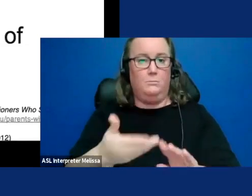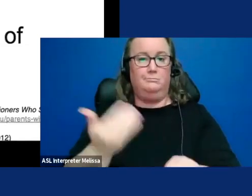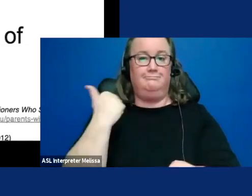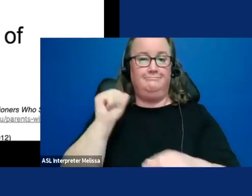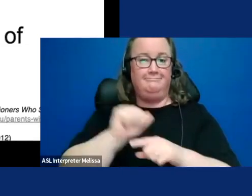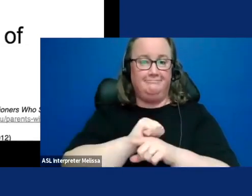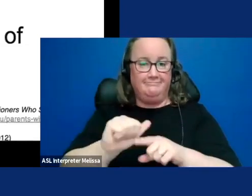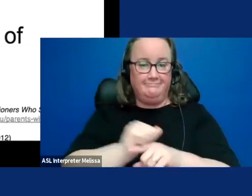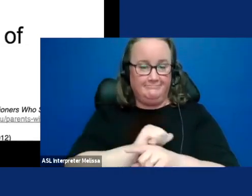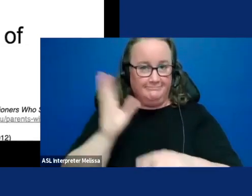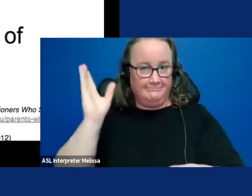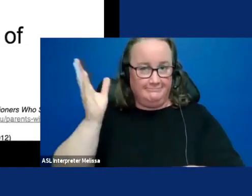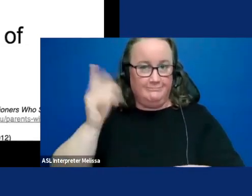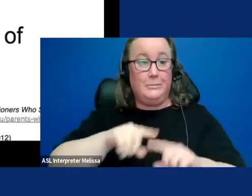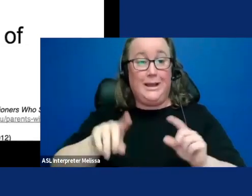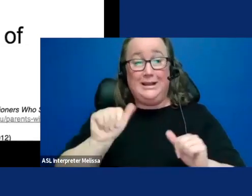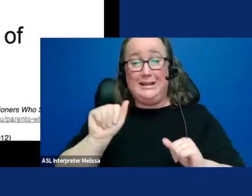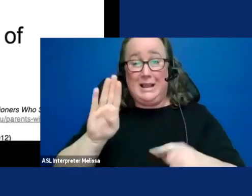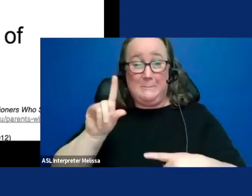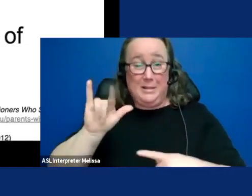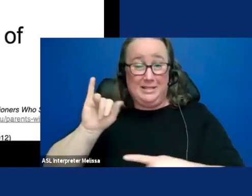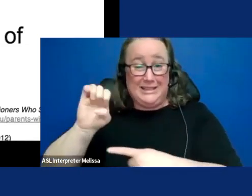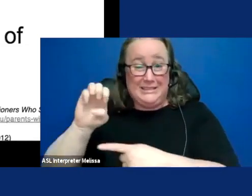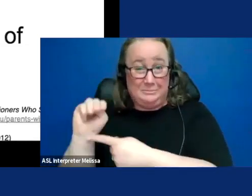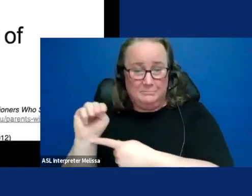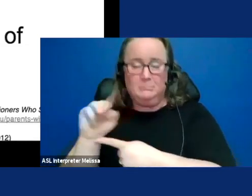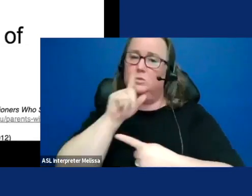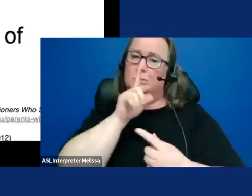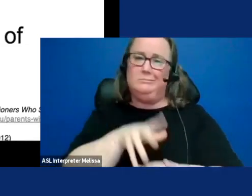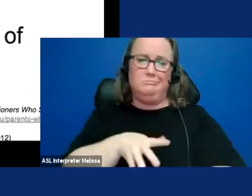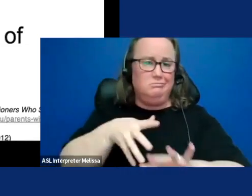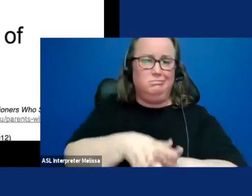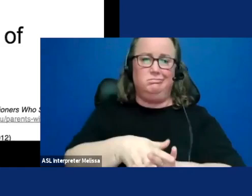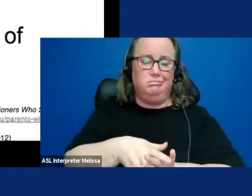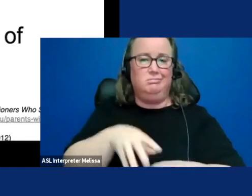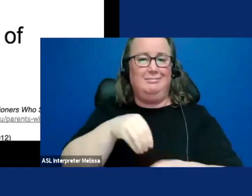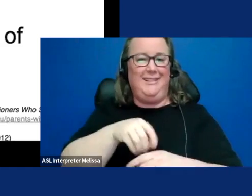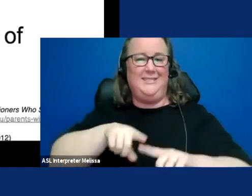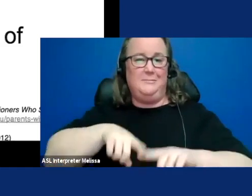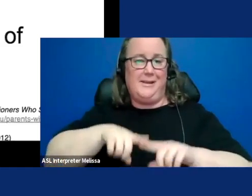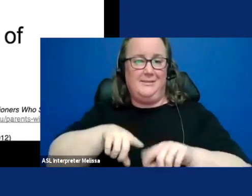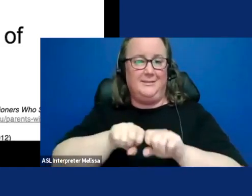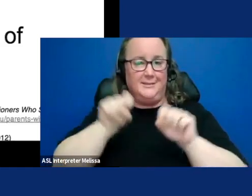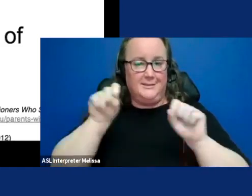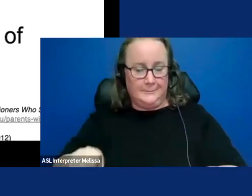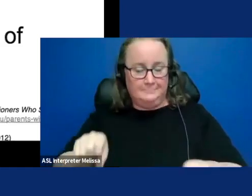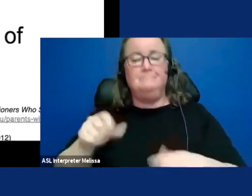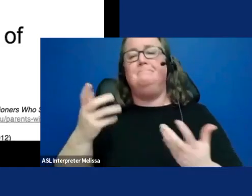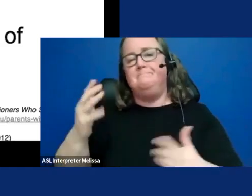but ableism is quite baked into the dependency system. We know that parents with disabilities are